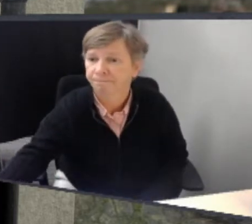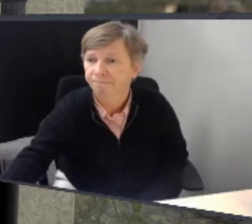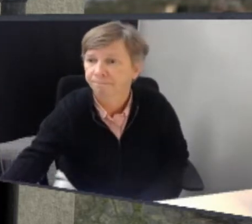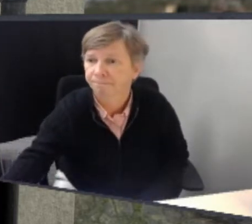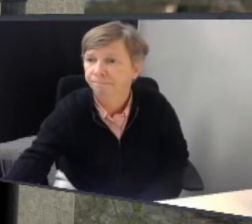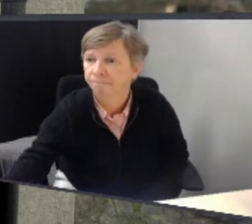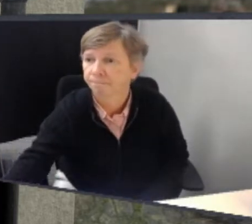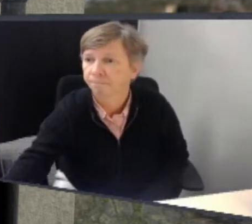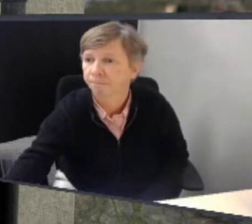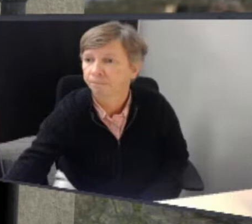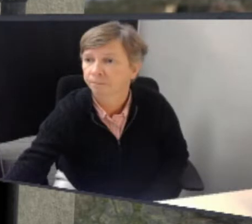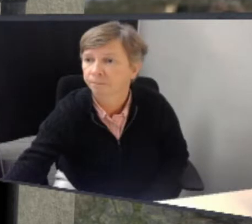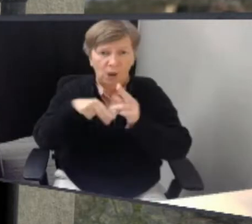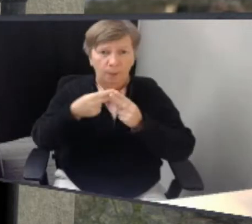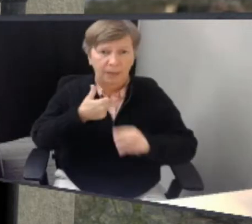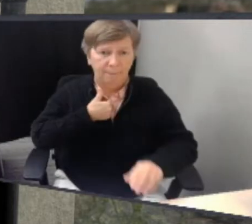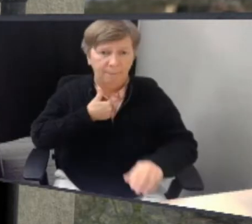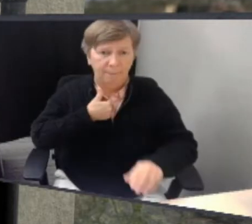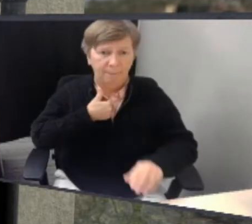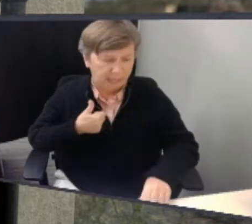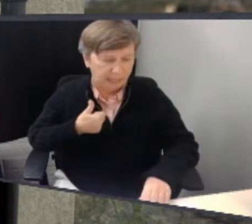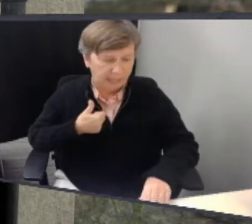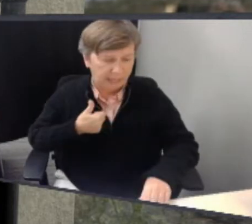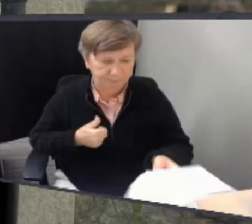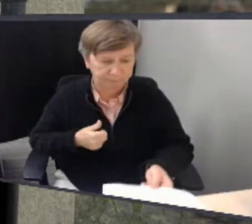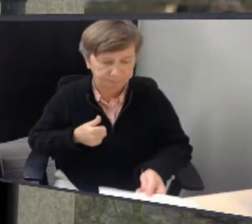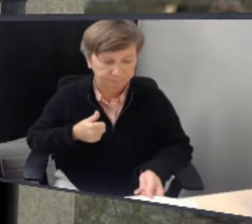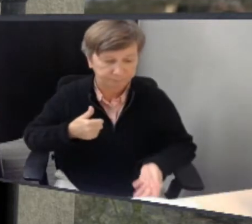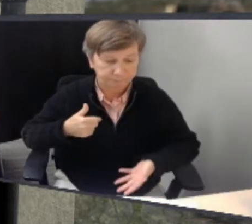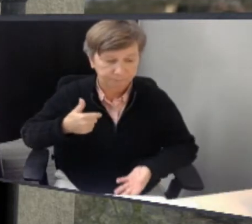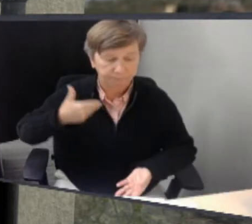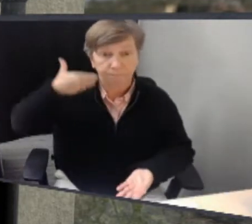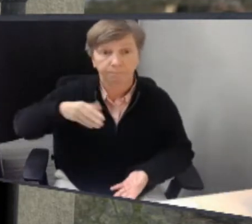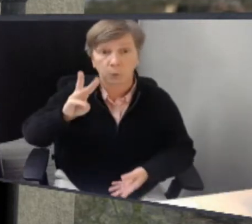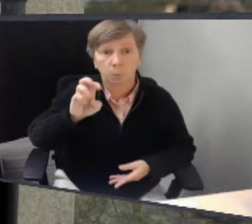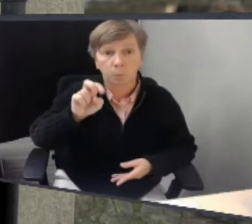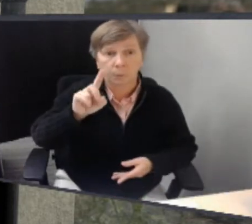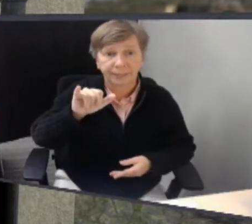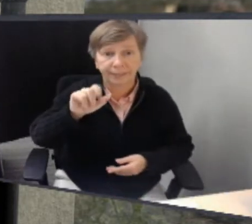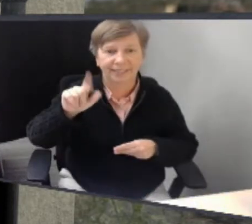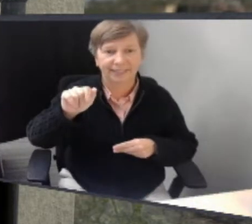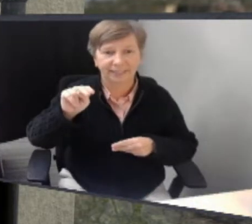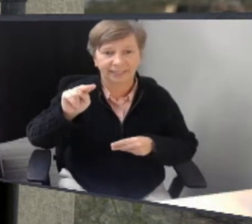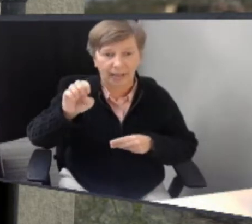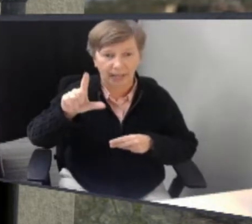Deaf People . First, I want to give just a little bit of background about myself. My name, of course,